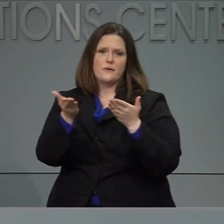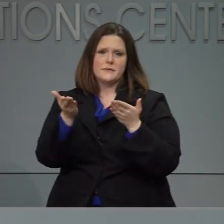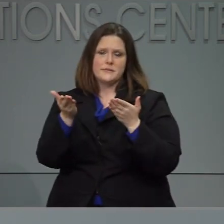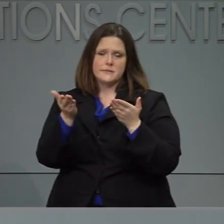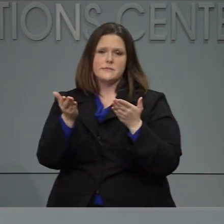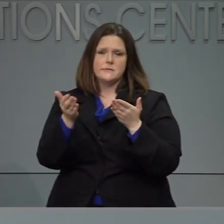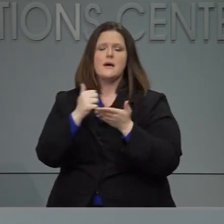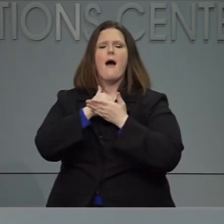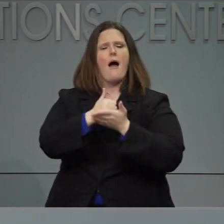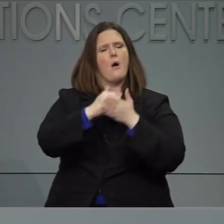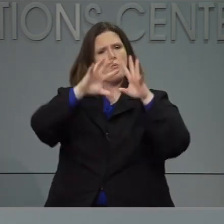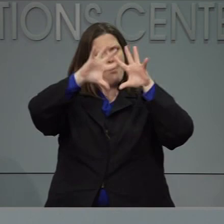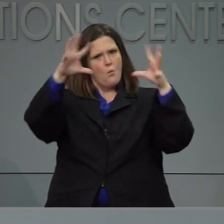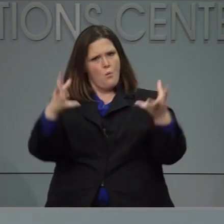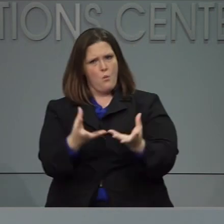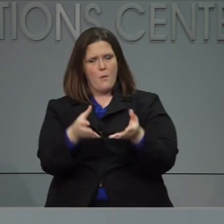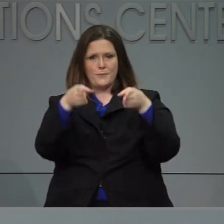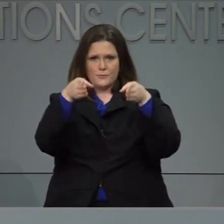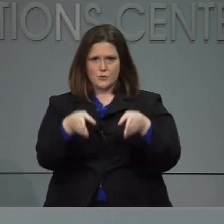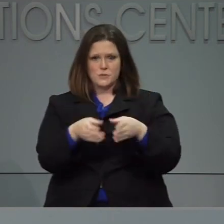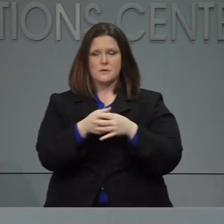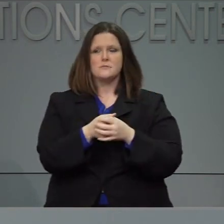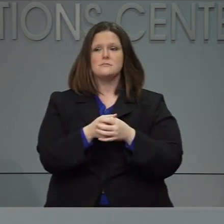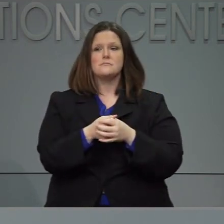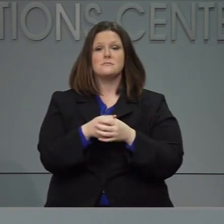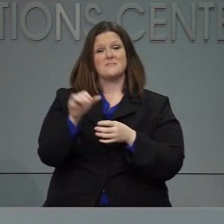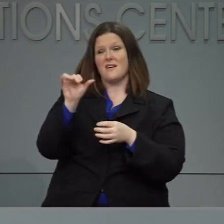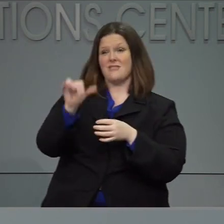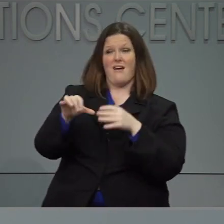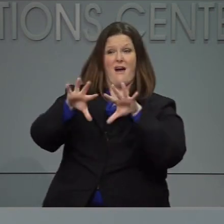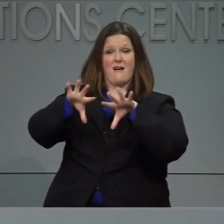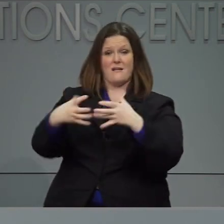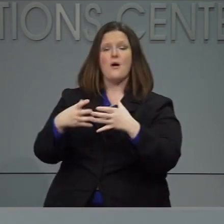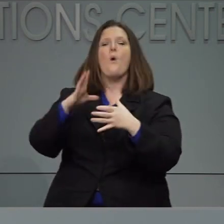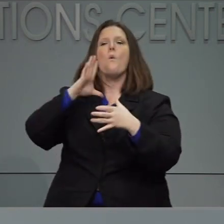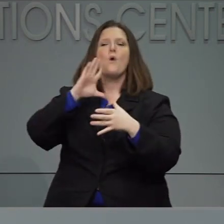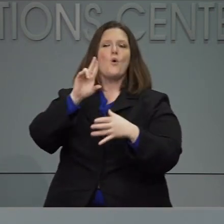COMMUNITY HEALTH WORKERS WILL USE NC CARE 3.60. THE NATION'S